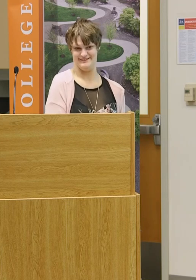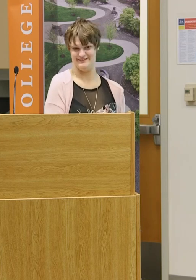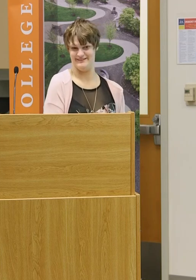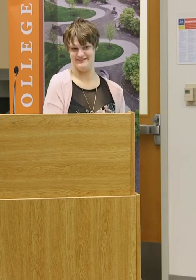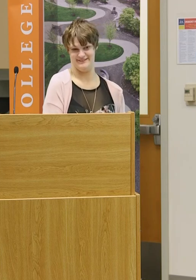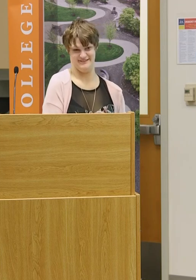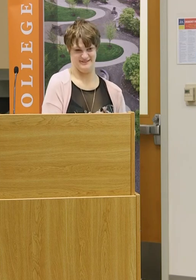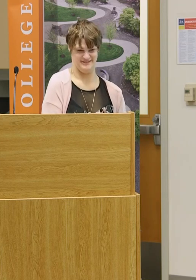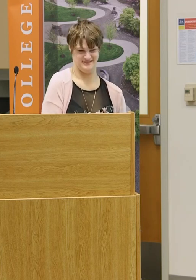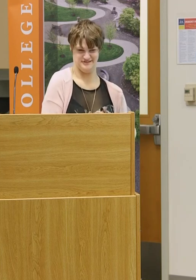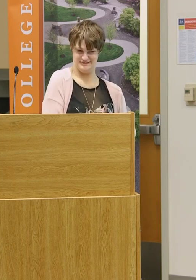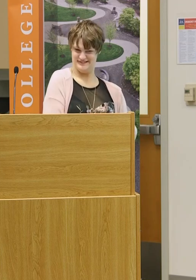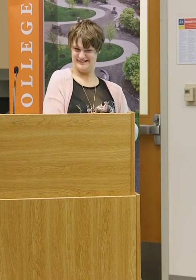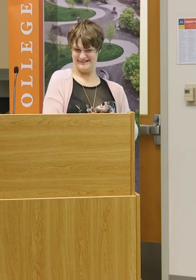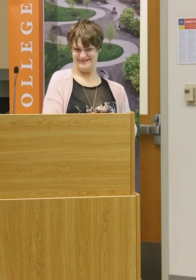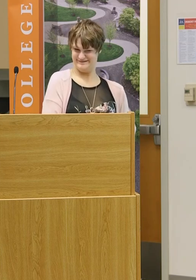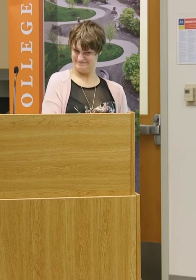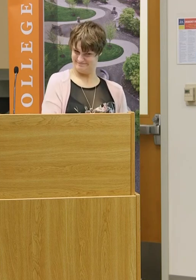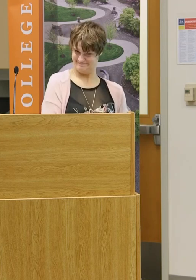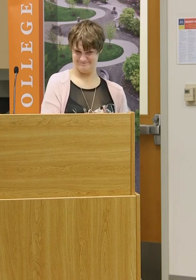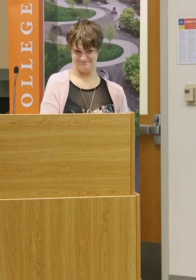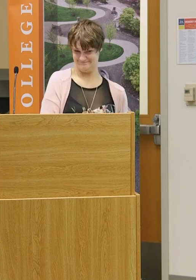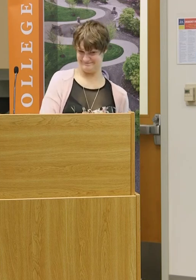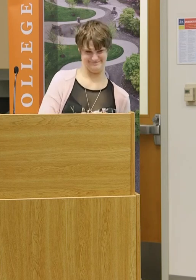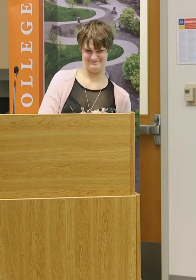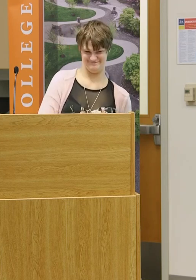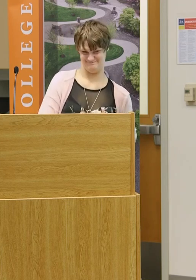Training program, which is really wonderful for me.